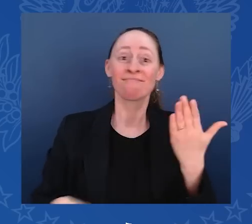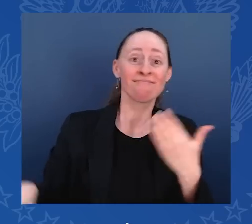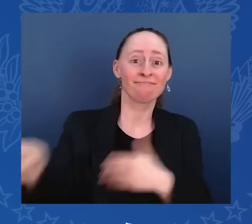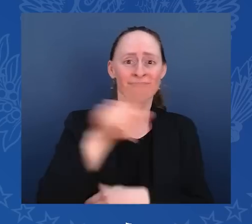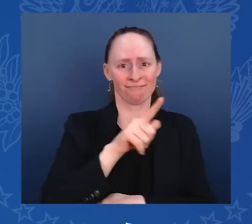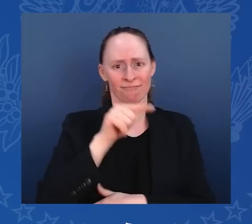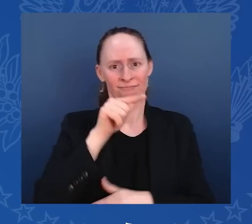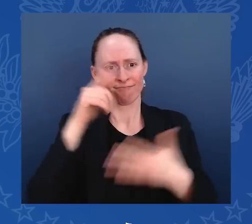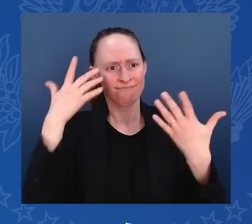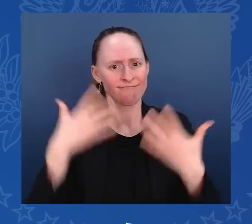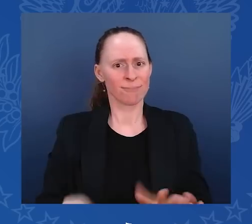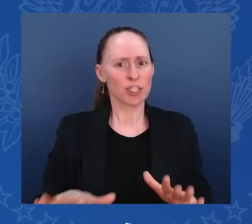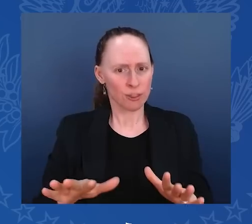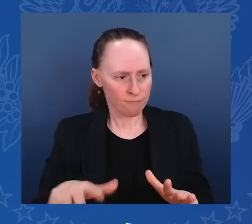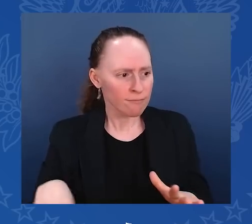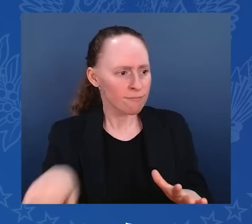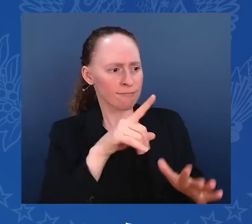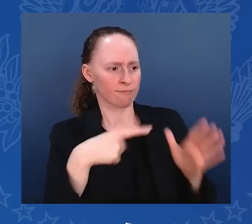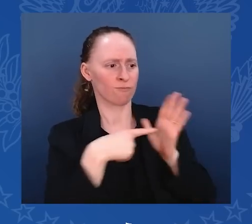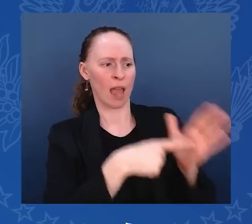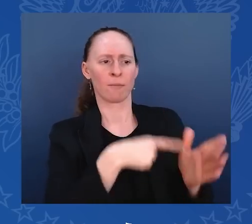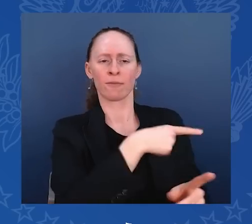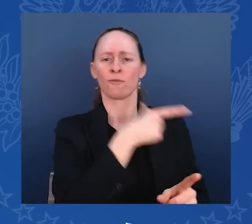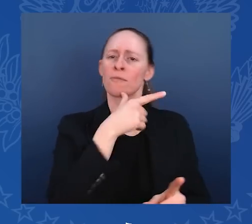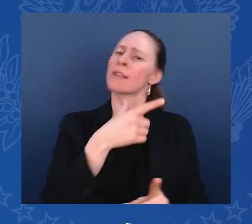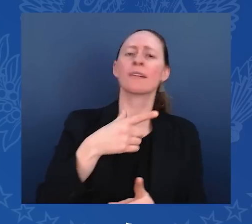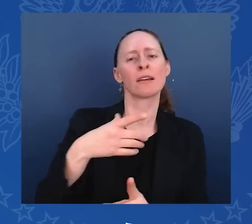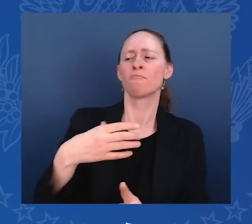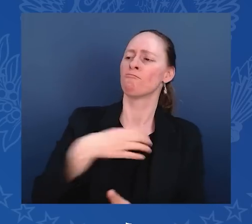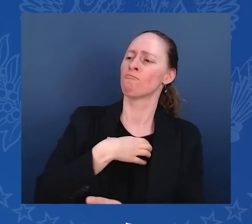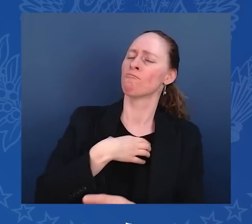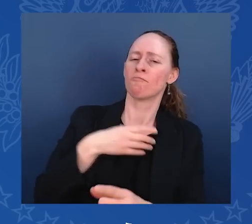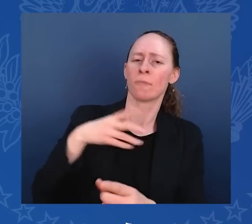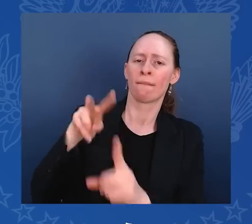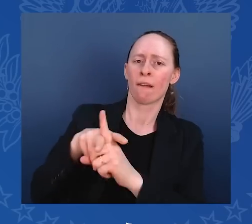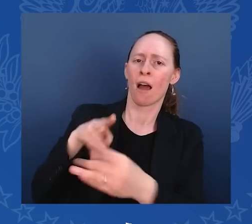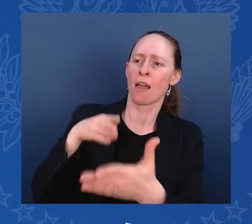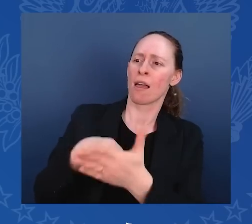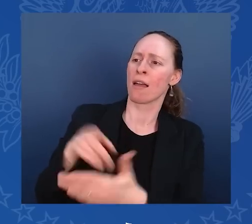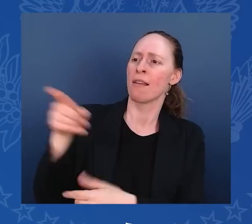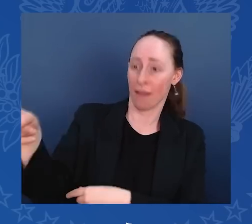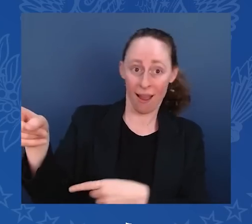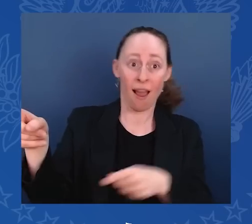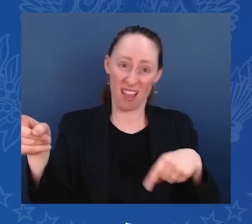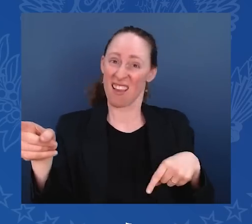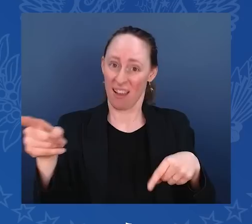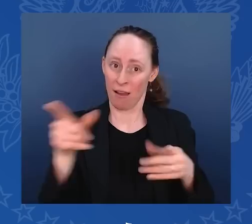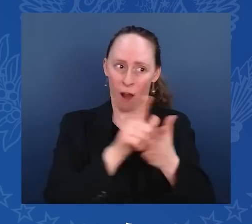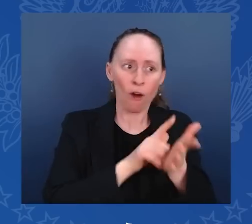No matter who they are or where they come from, all these appointees -- all these appointees understand the role of a judge